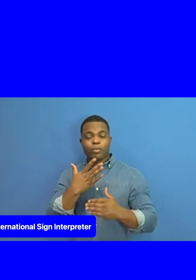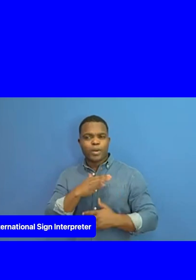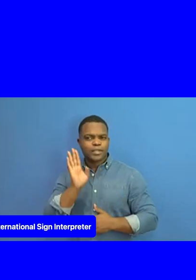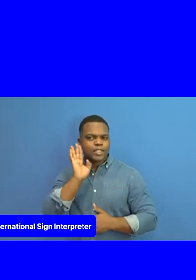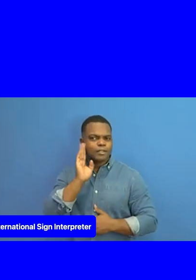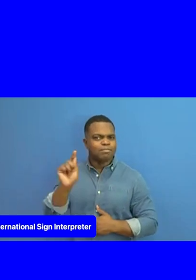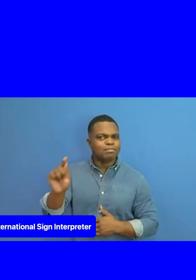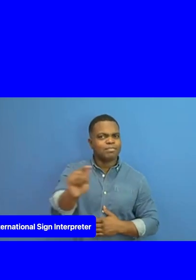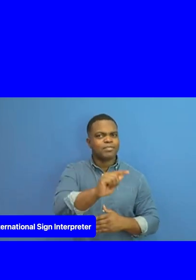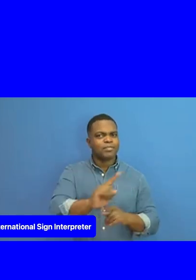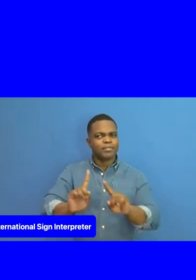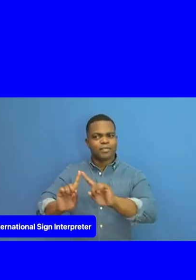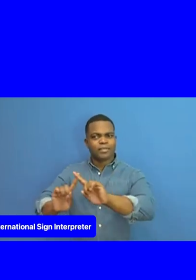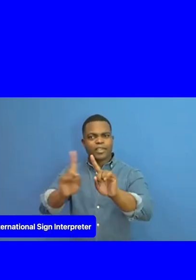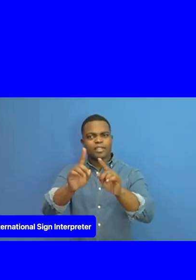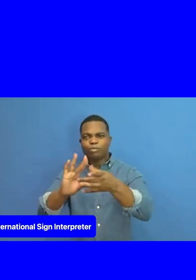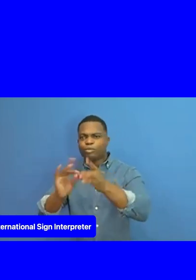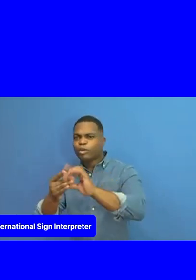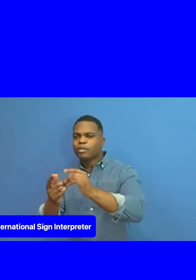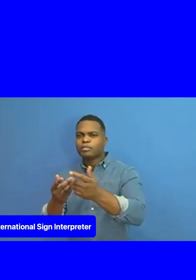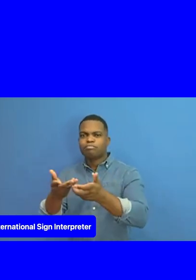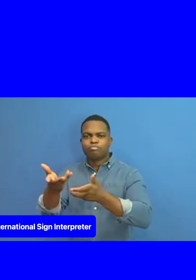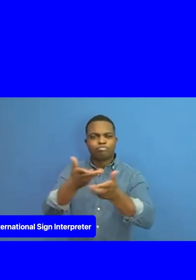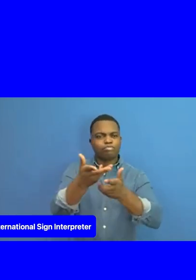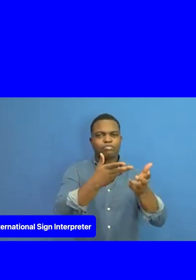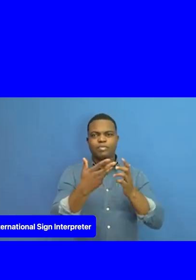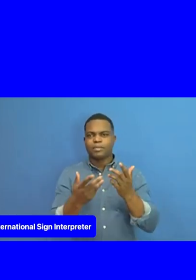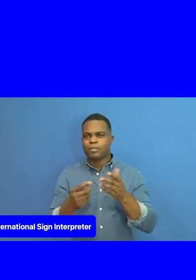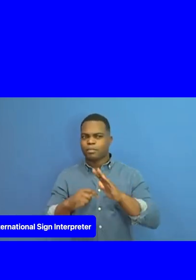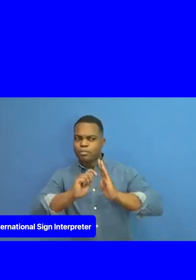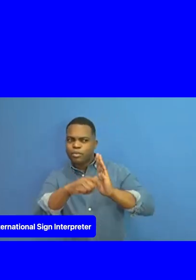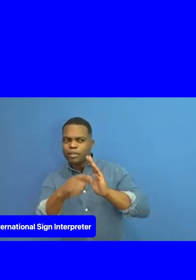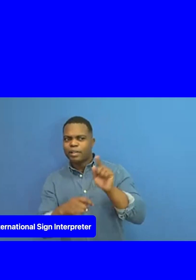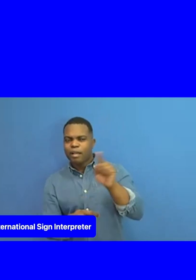I wish you a lot of success in your applications. Thank you.